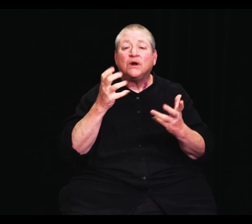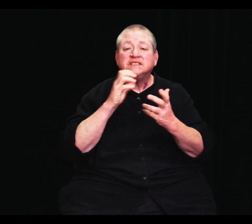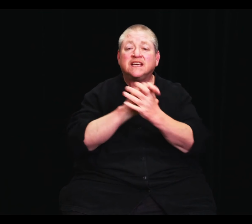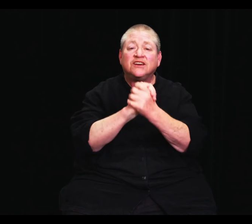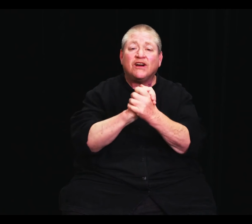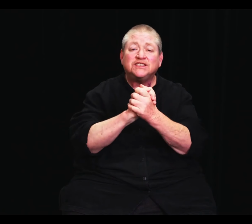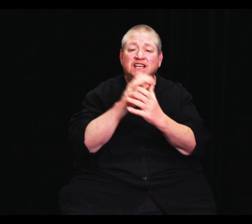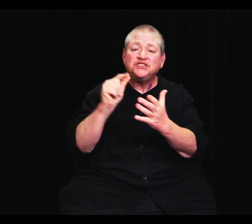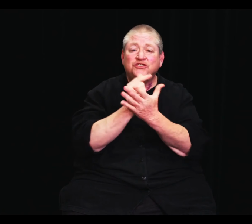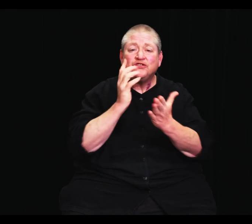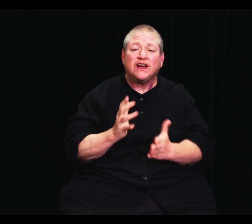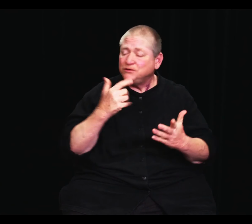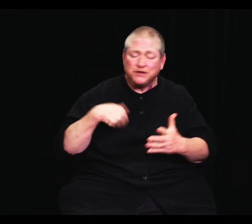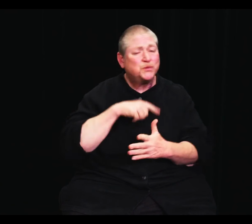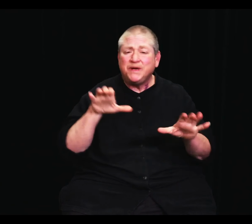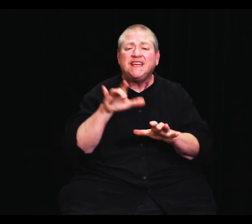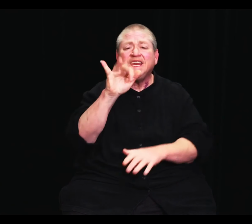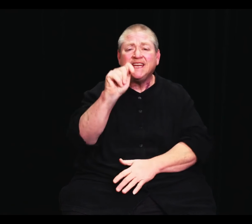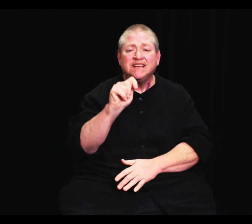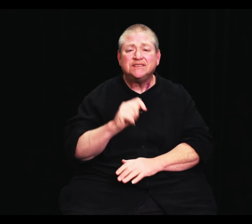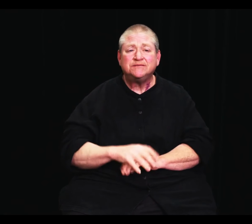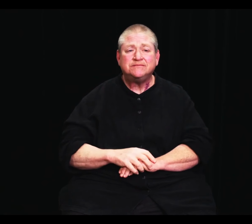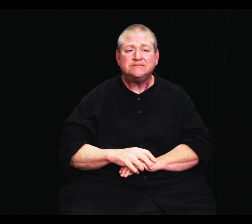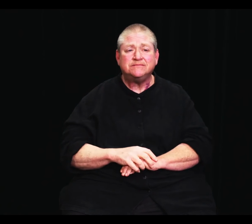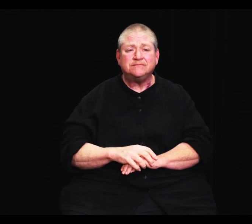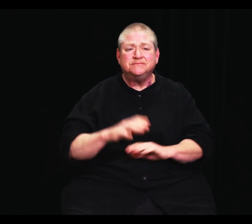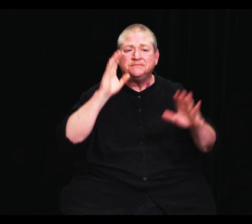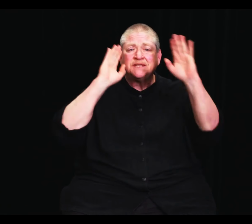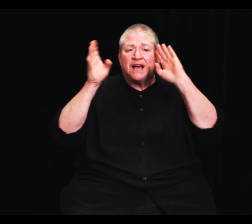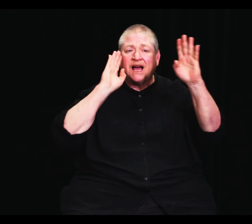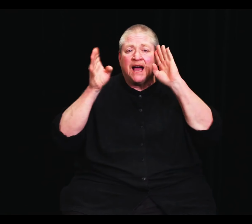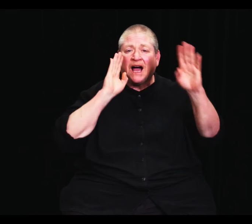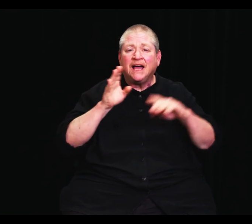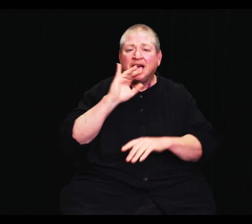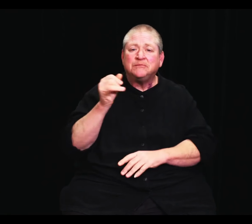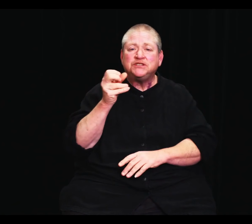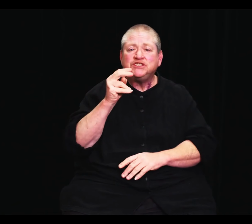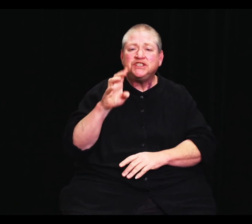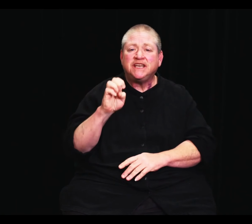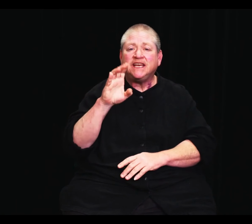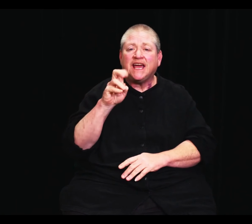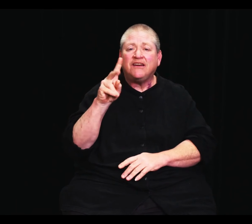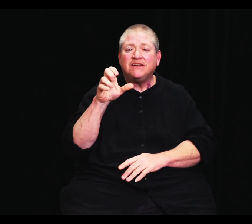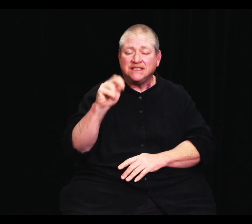and I am standing in front of the iconic Duke Kahanamoku statue on world-famous Waikiki Beach and I would just like to say congratulations Western graduates! We did it!